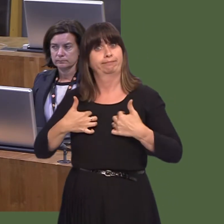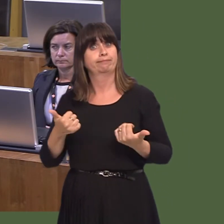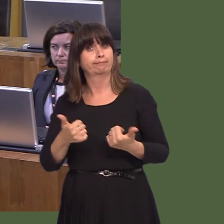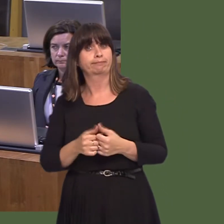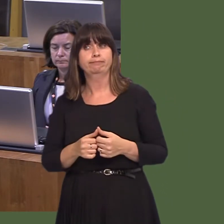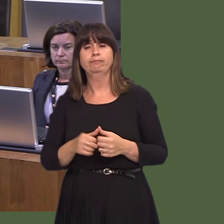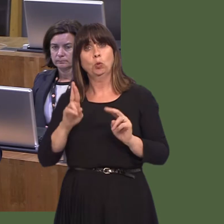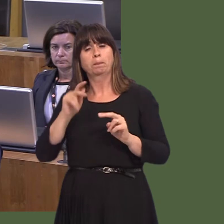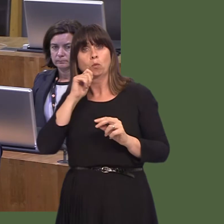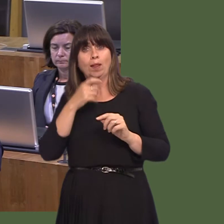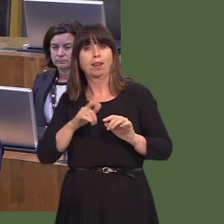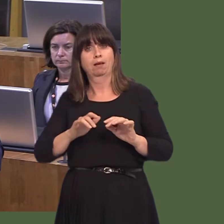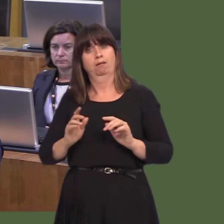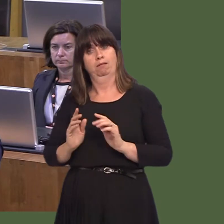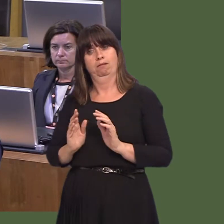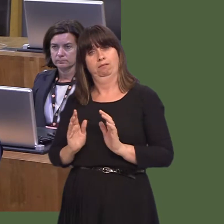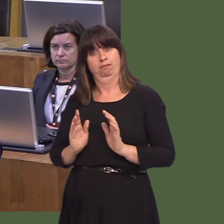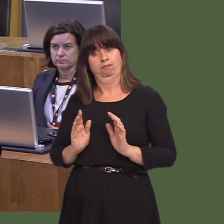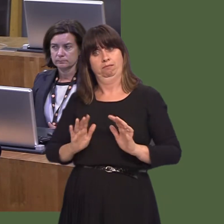closer to south Wales at this moment in time than is presently the case.